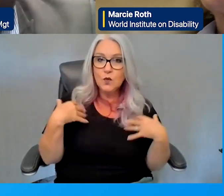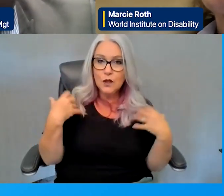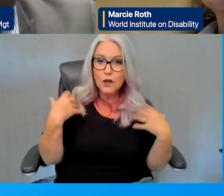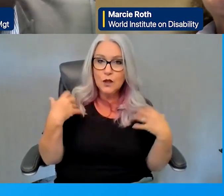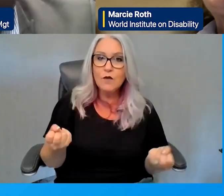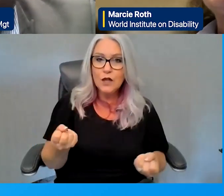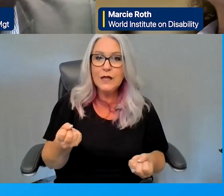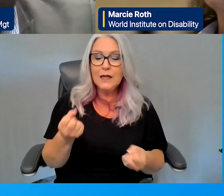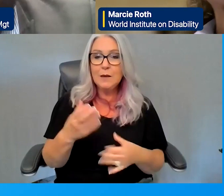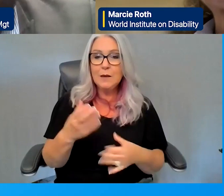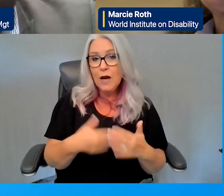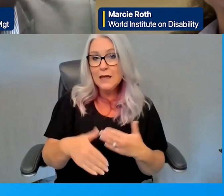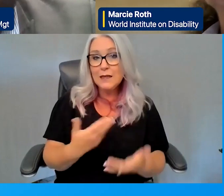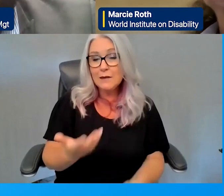with everyone else. And, let me